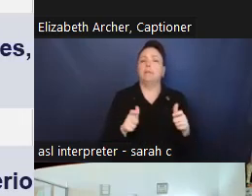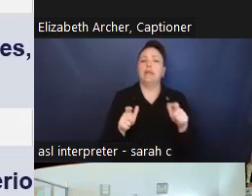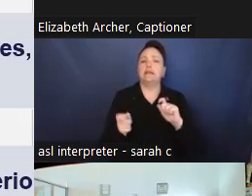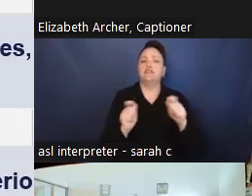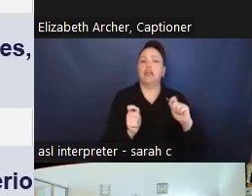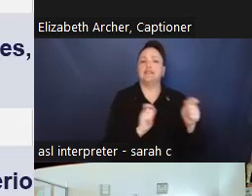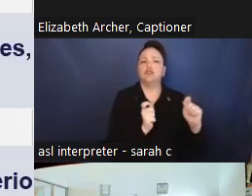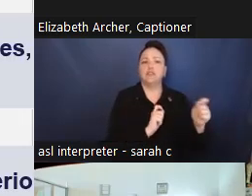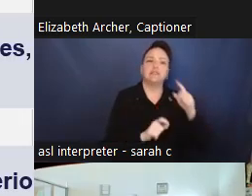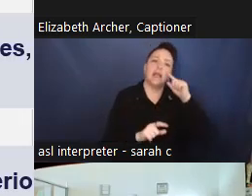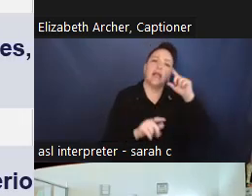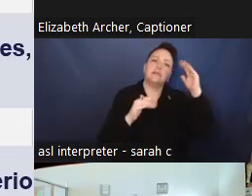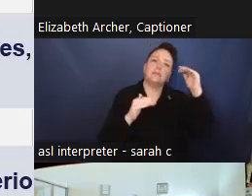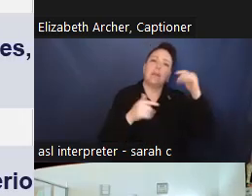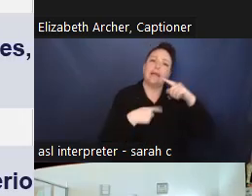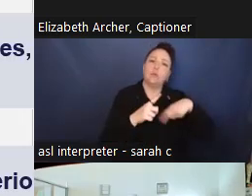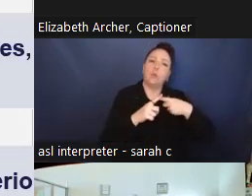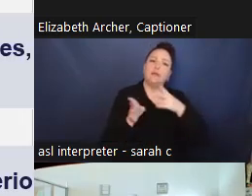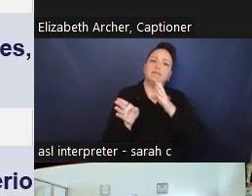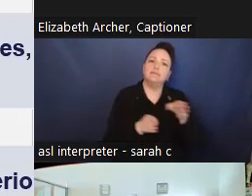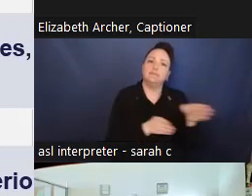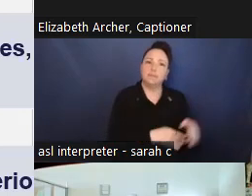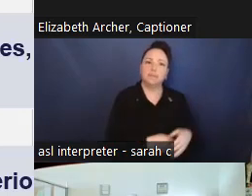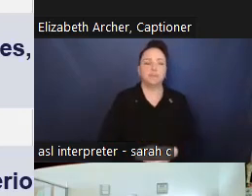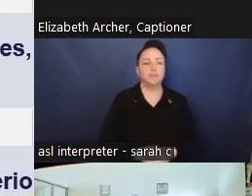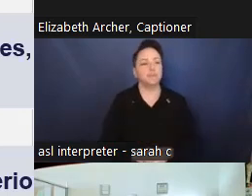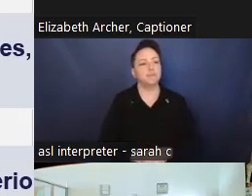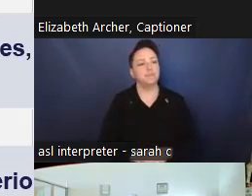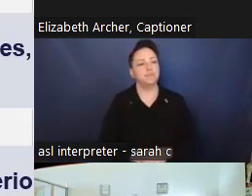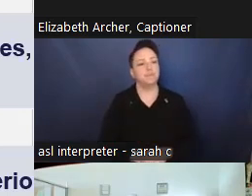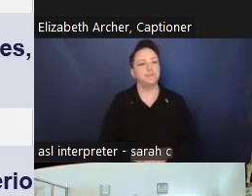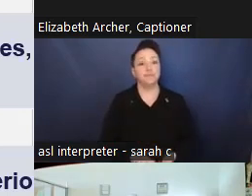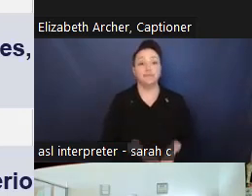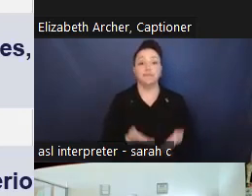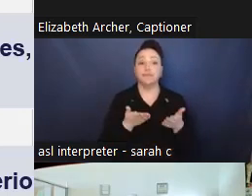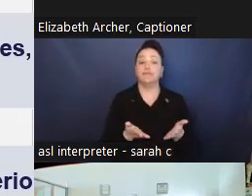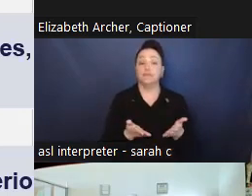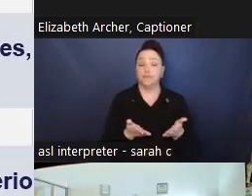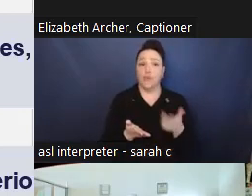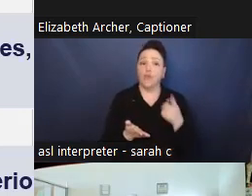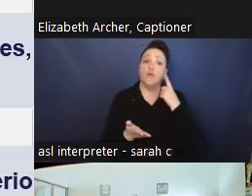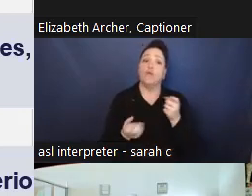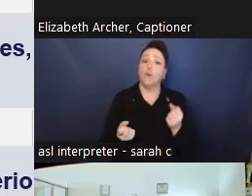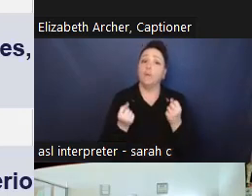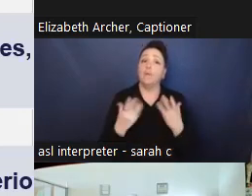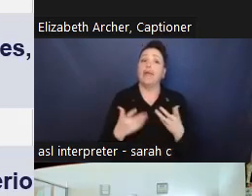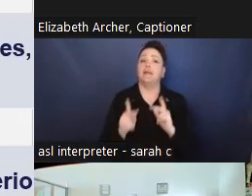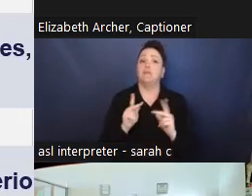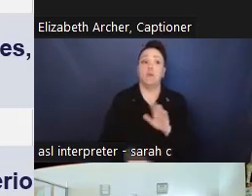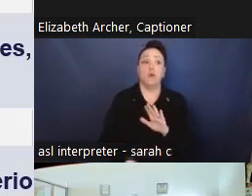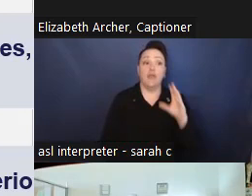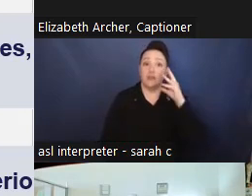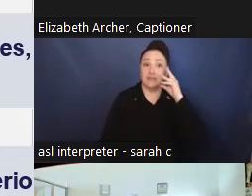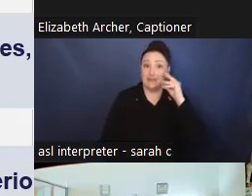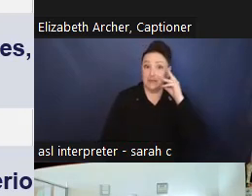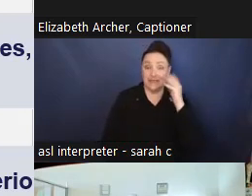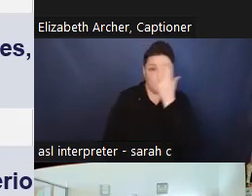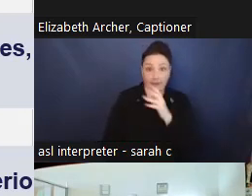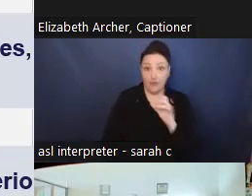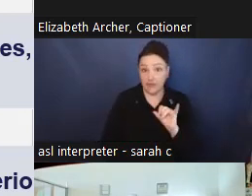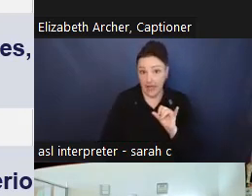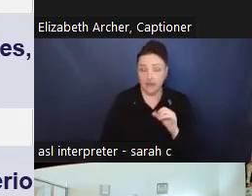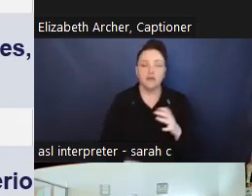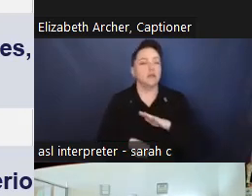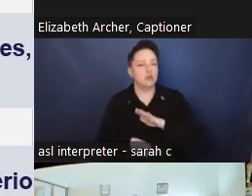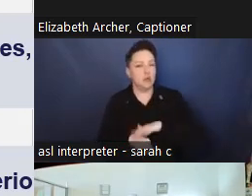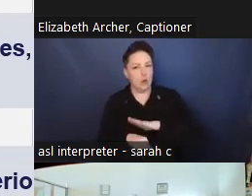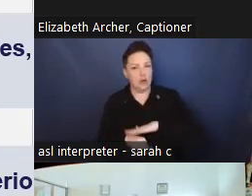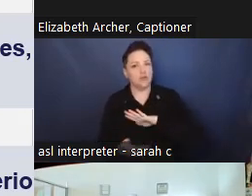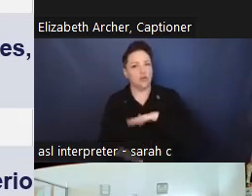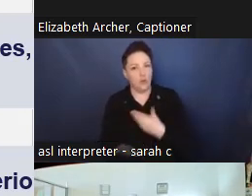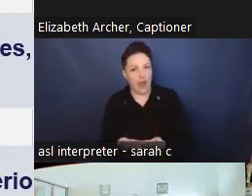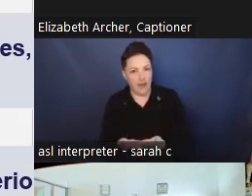And this is a slice of the experience. Notice they get a reminder. They get a second reminder